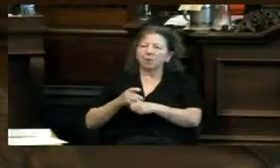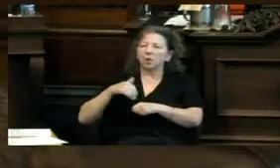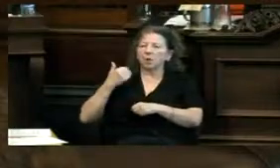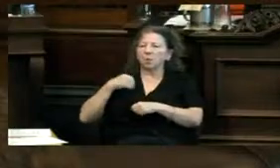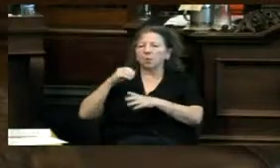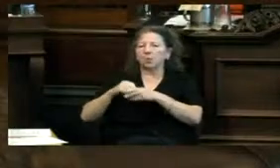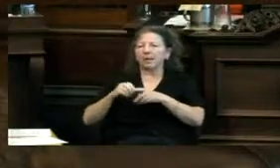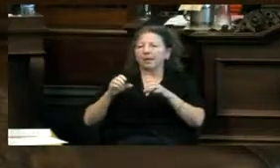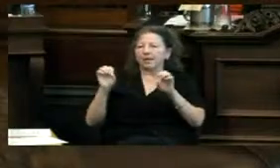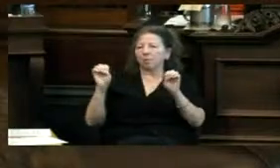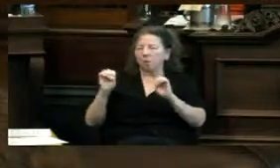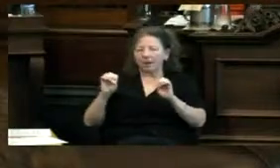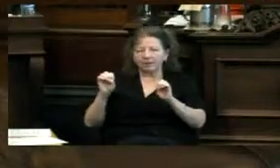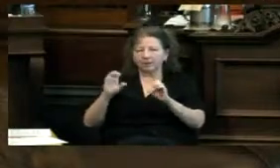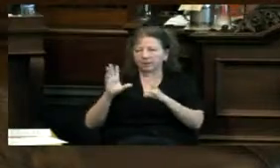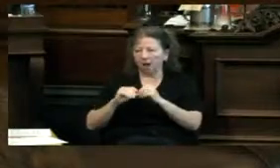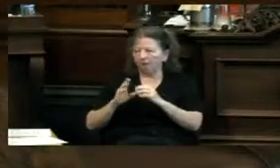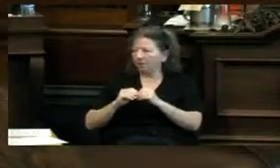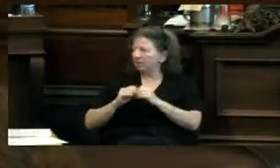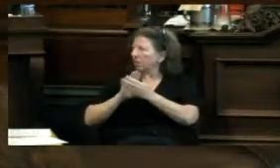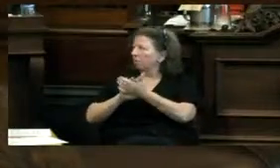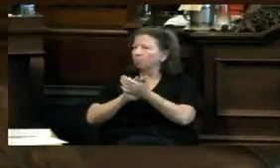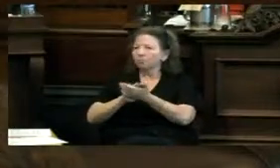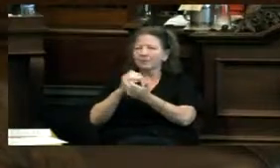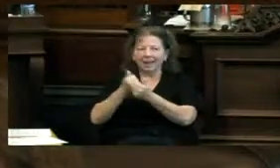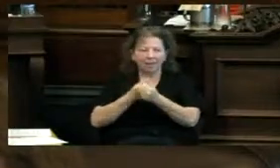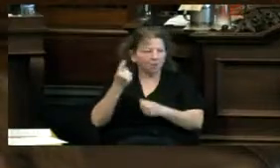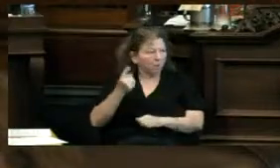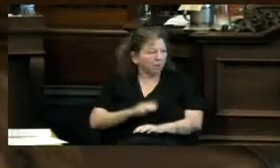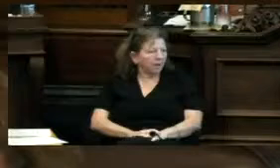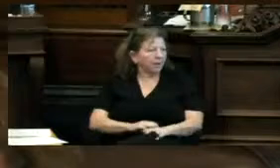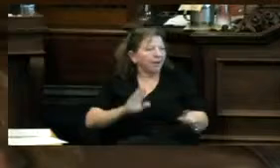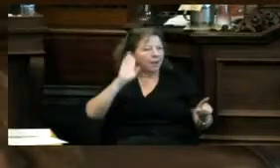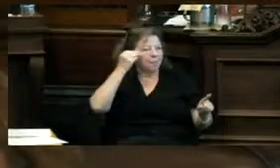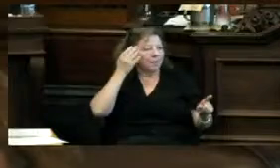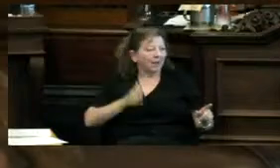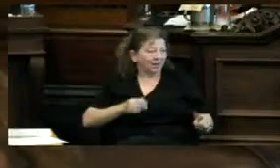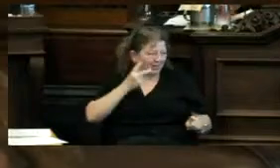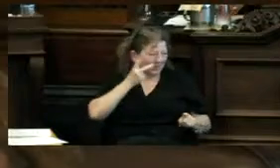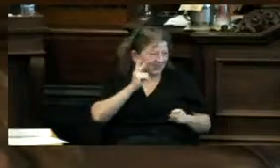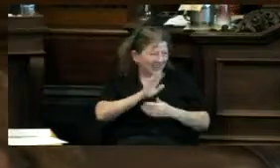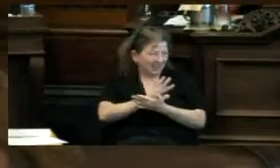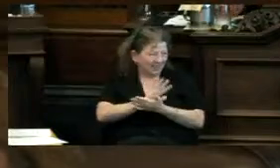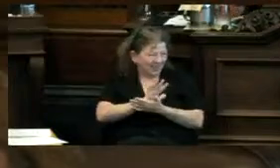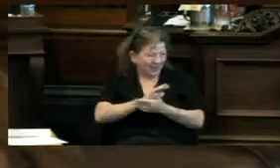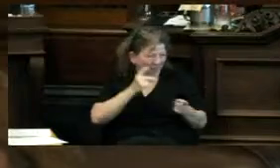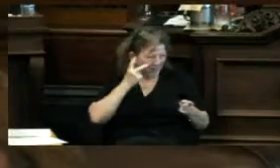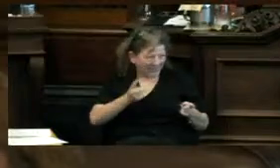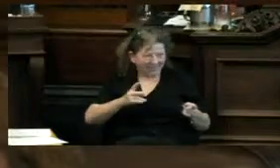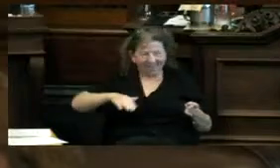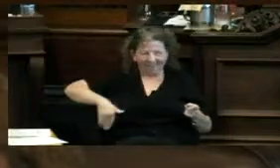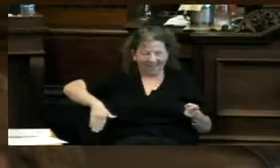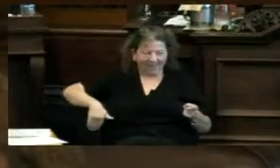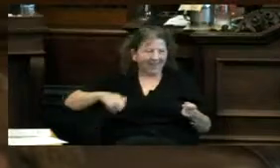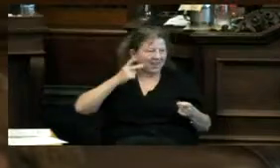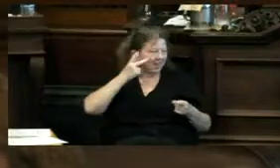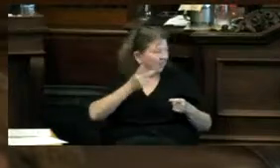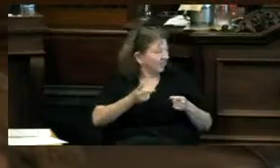participation and our first annual Youth in Crisis